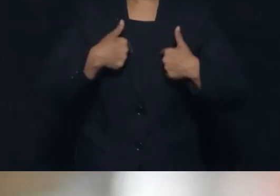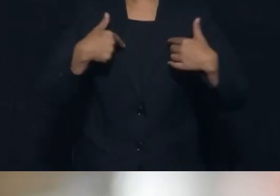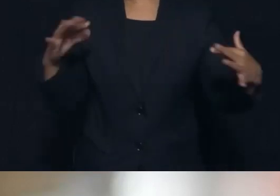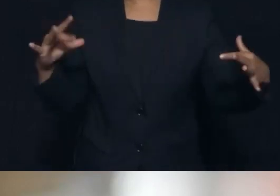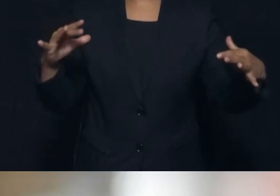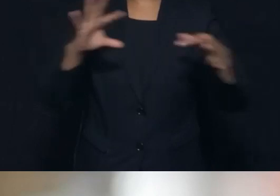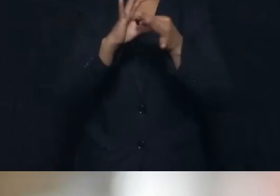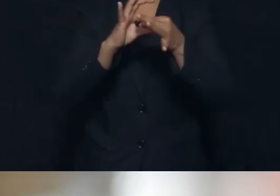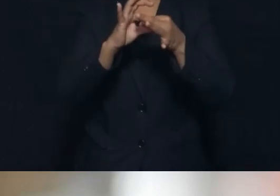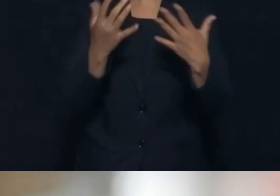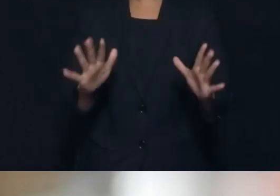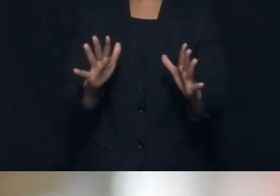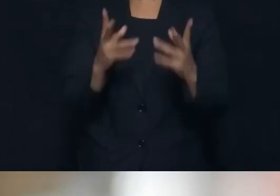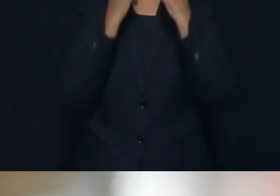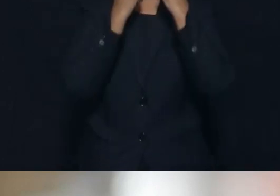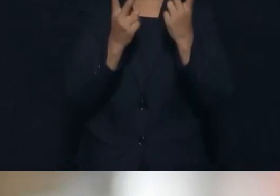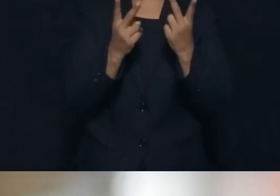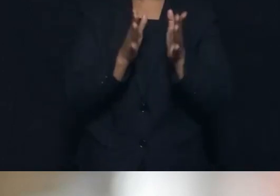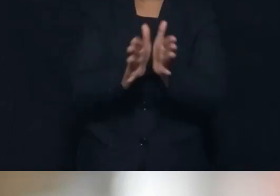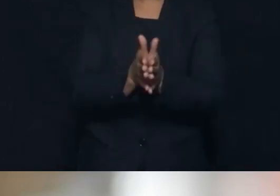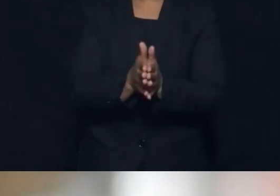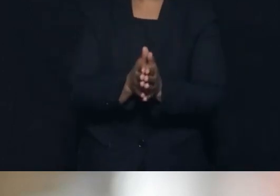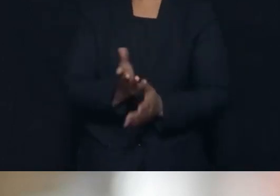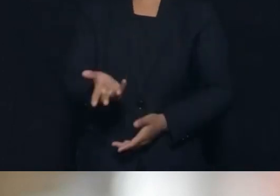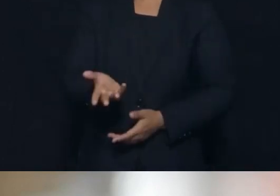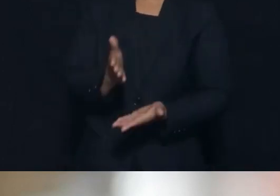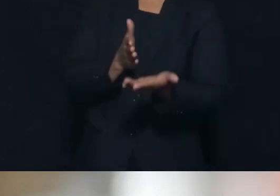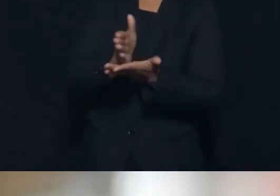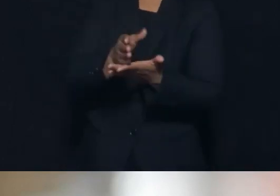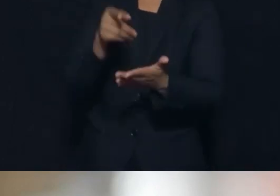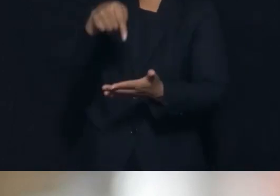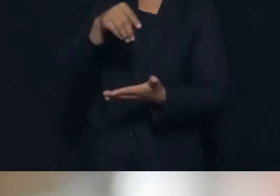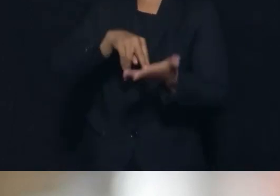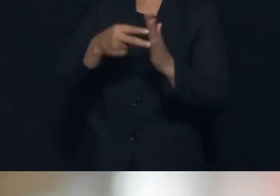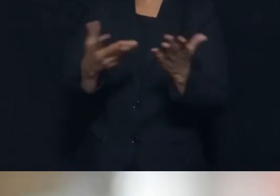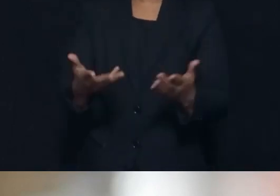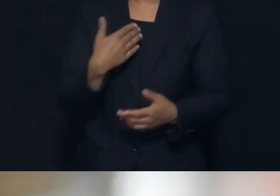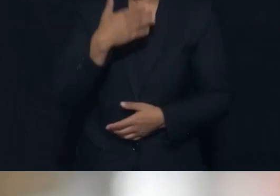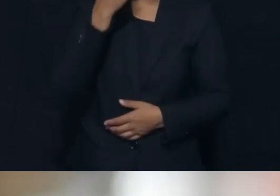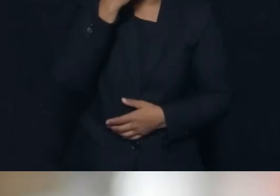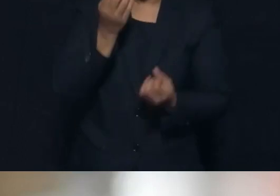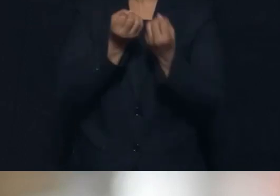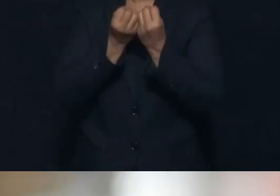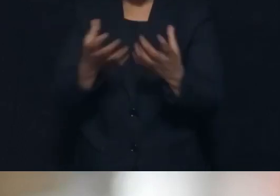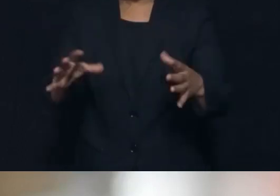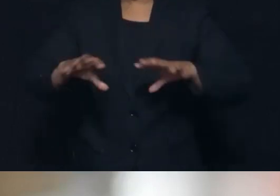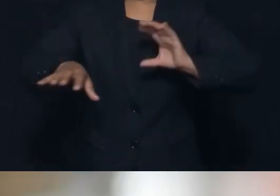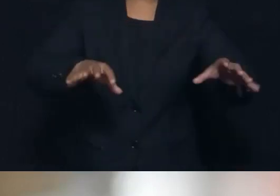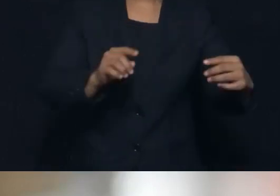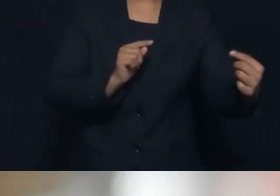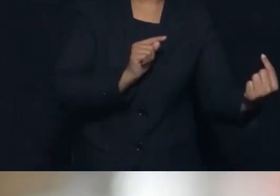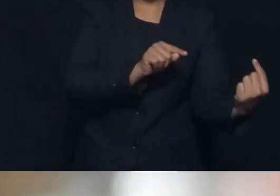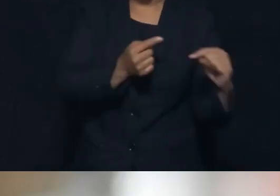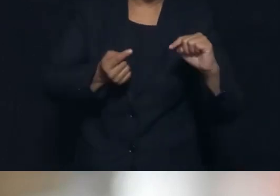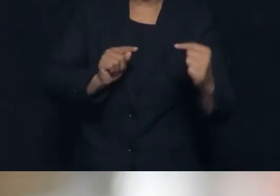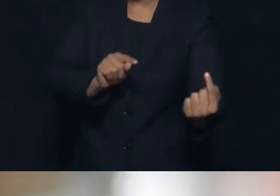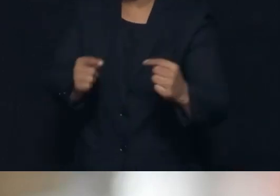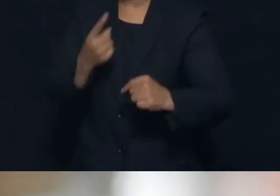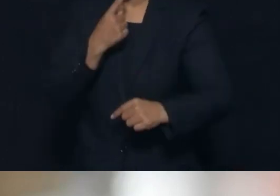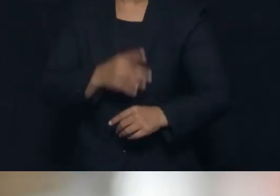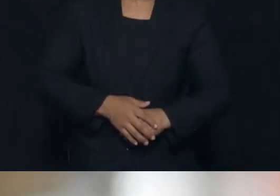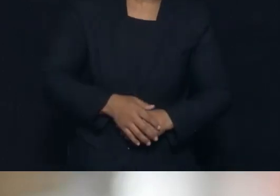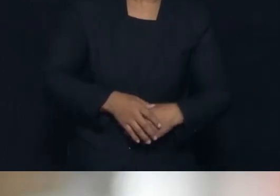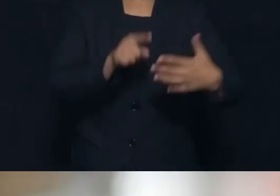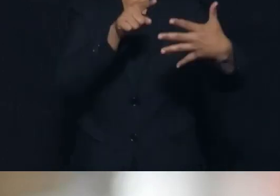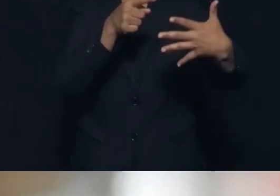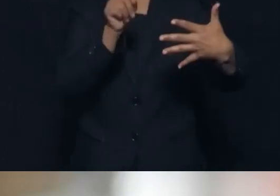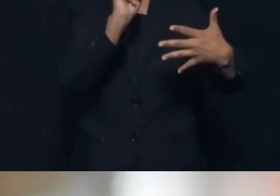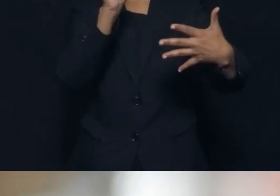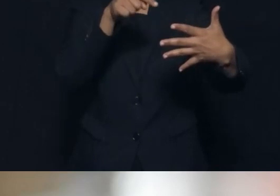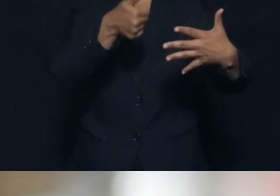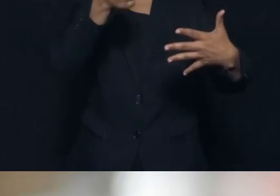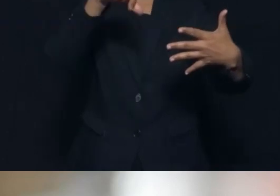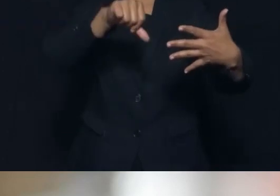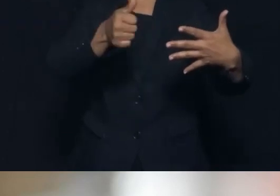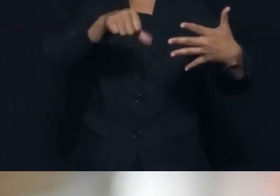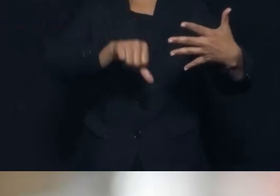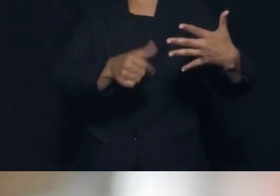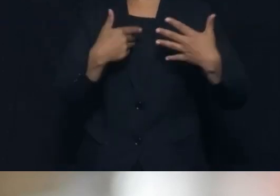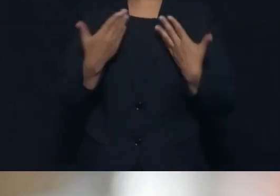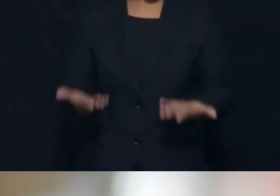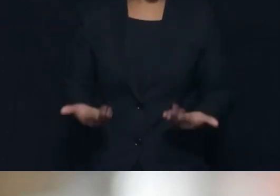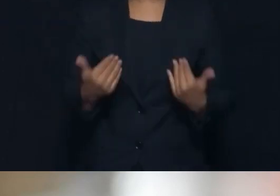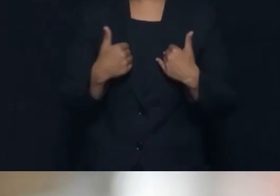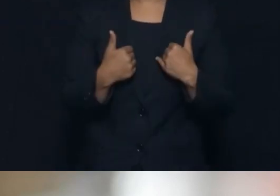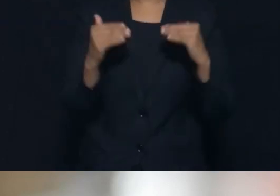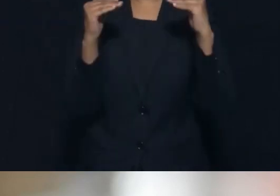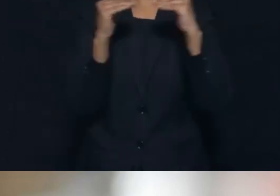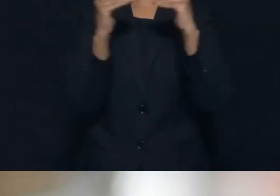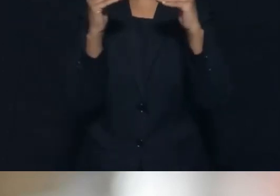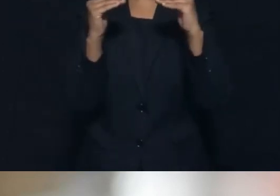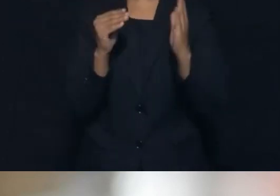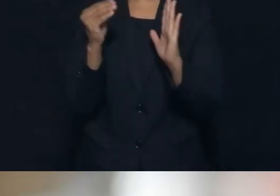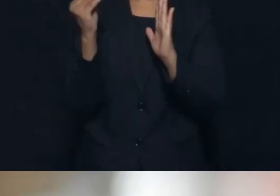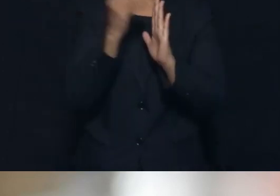but there is a space very have to consider reasonable accommodation, personal assistive